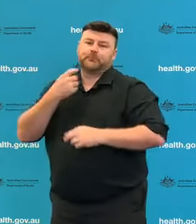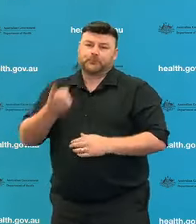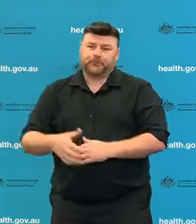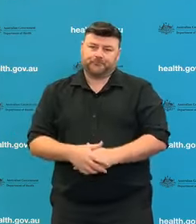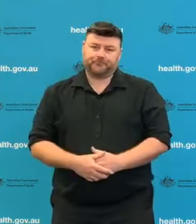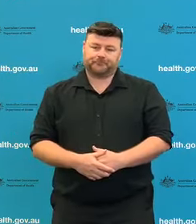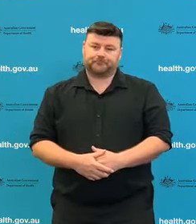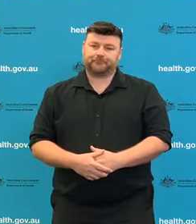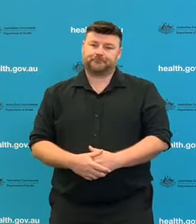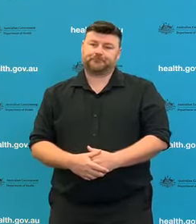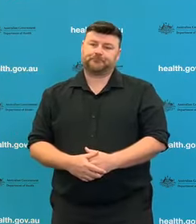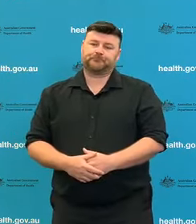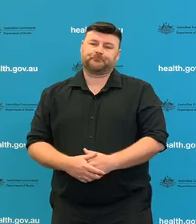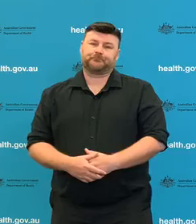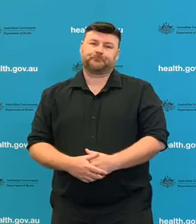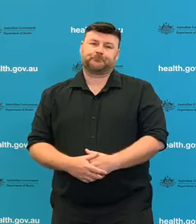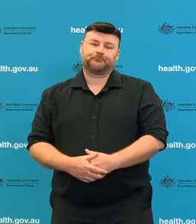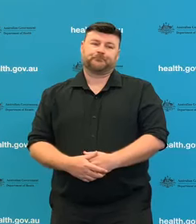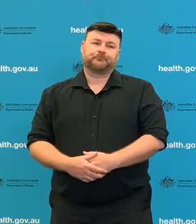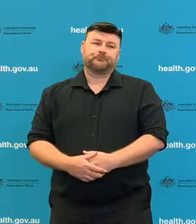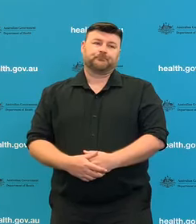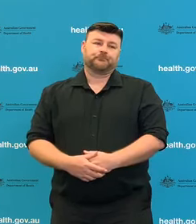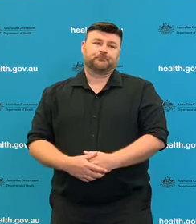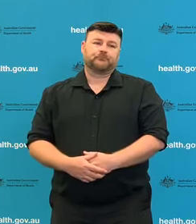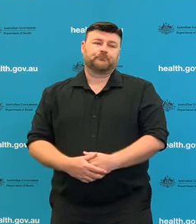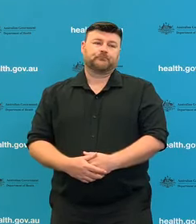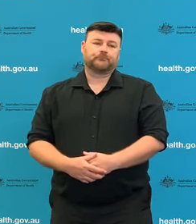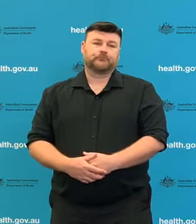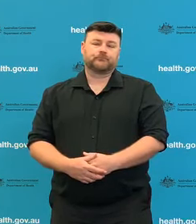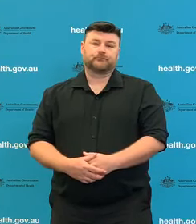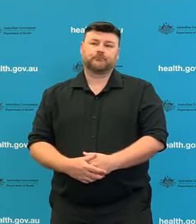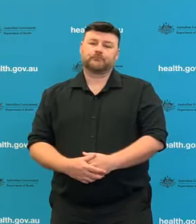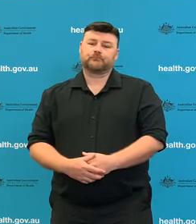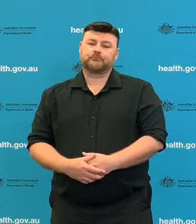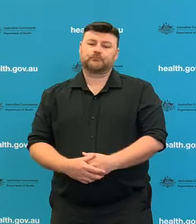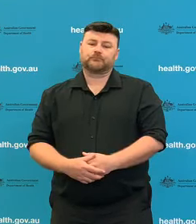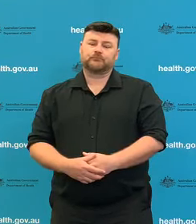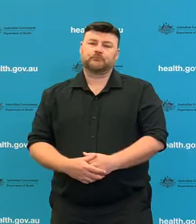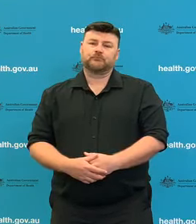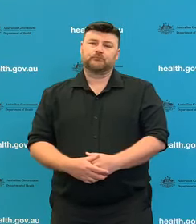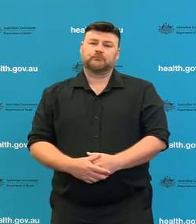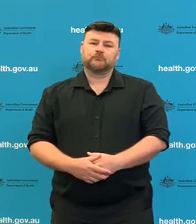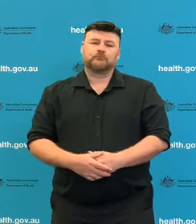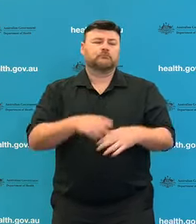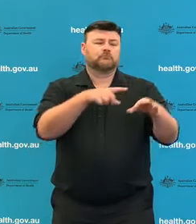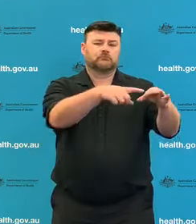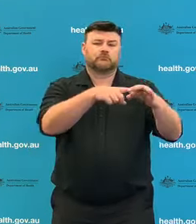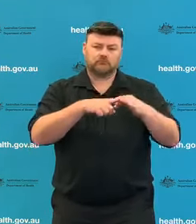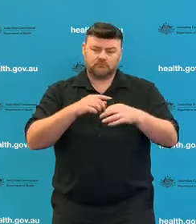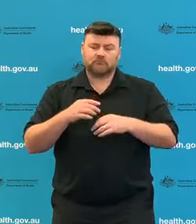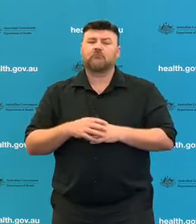it's not for me to comment at this point in time. Reporter: Just quickly, on agricultural workers as well. …